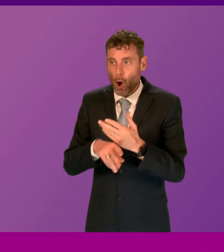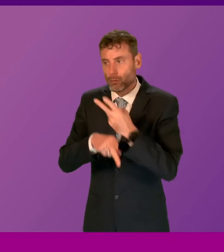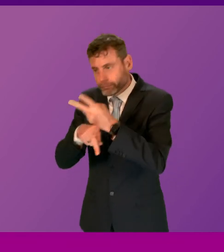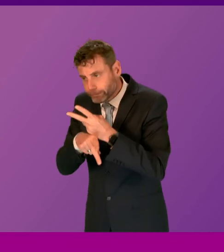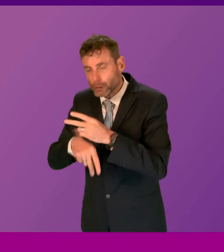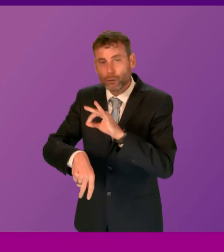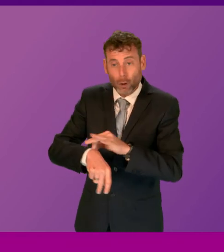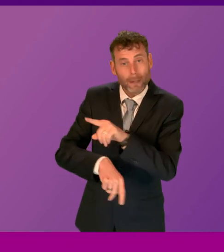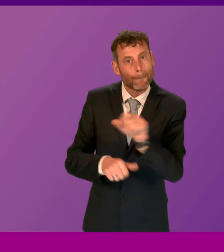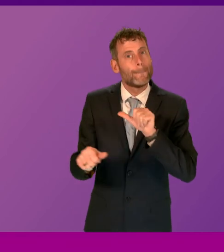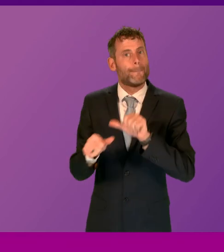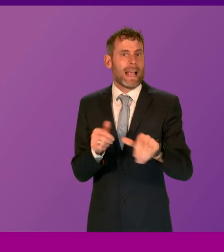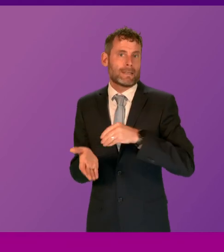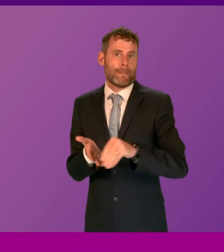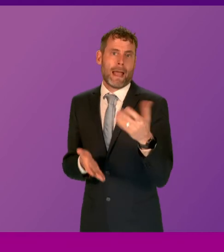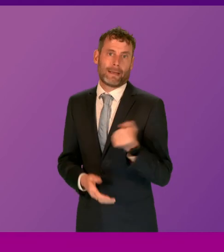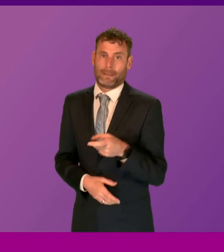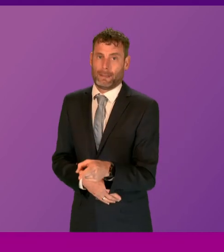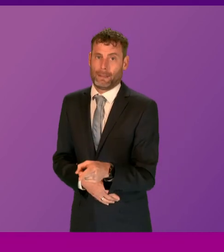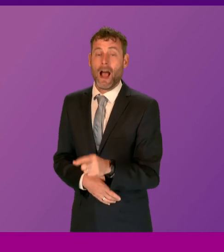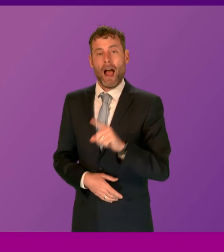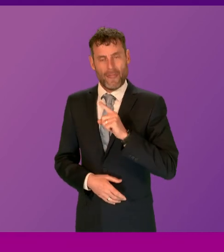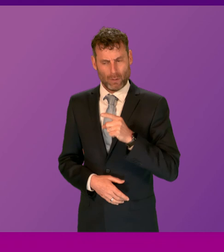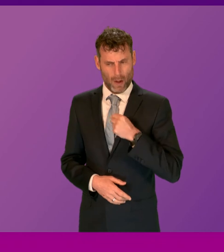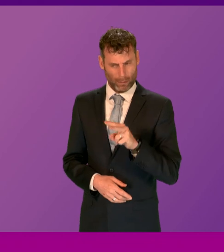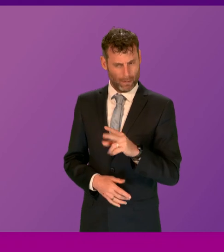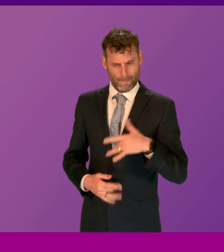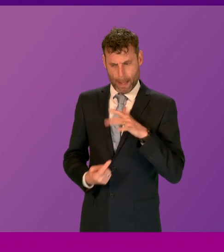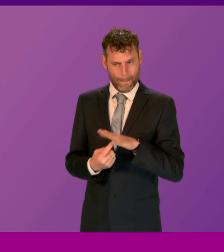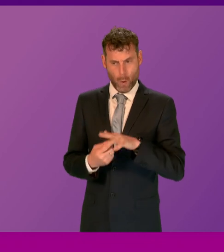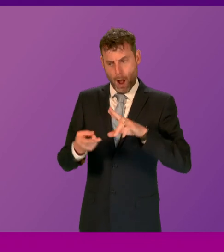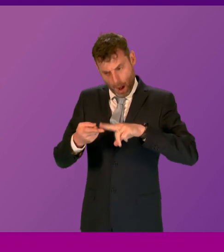It is why we increased their pay to record levels, and it is also why, under this Government,